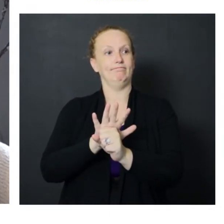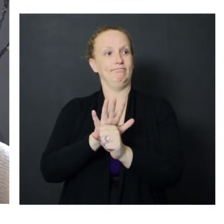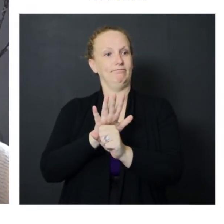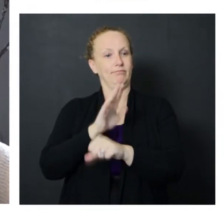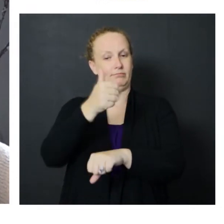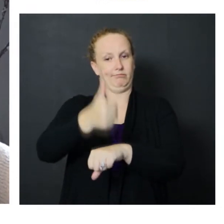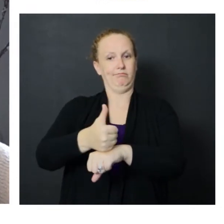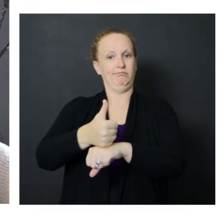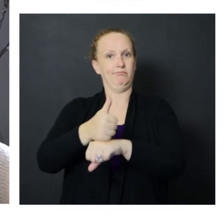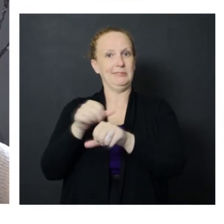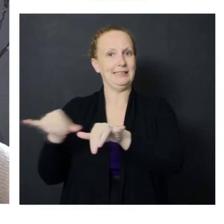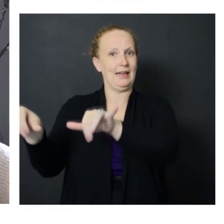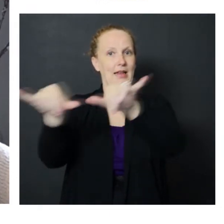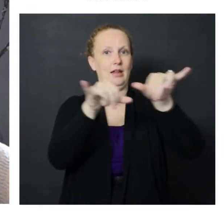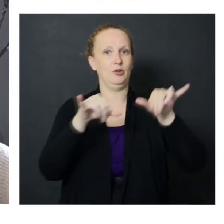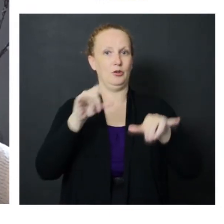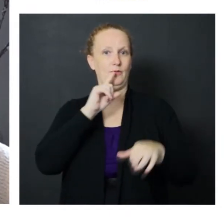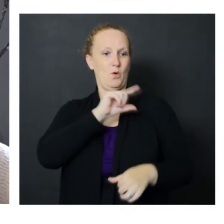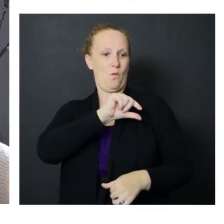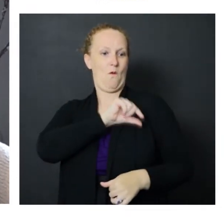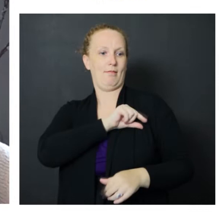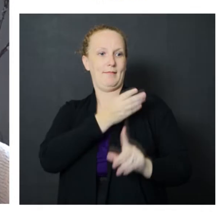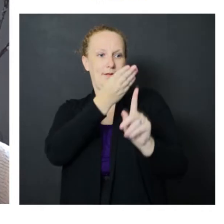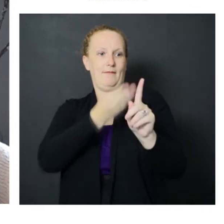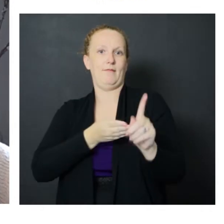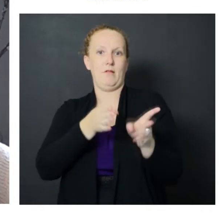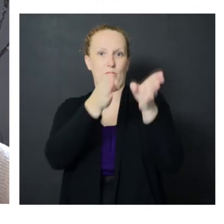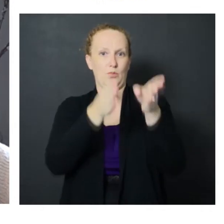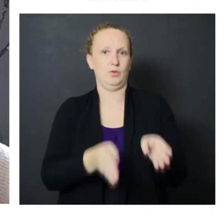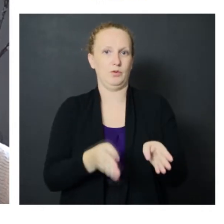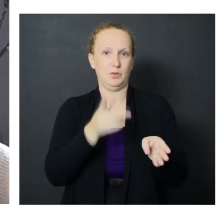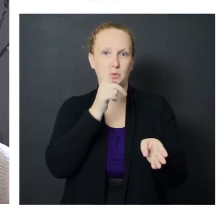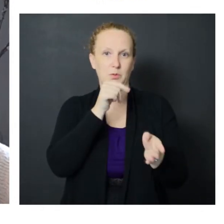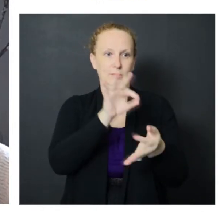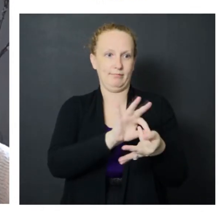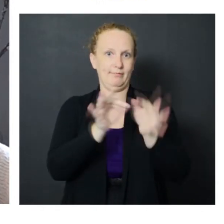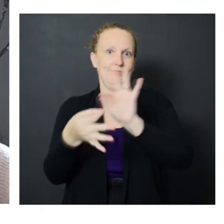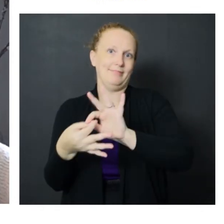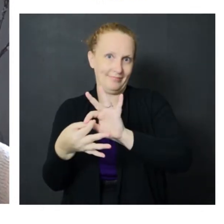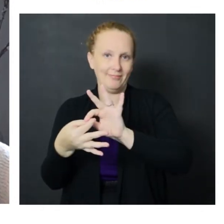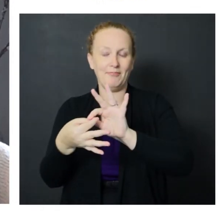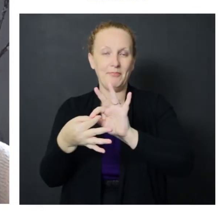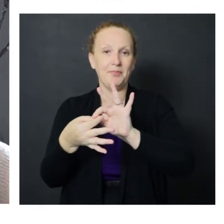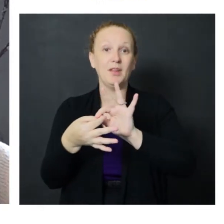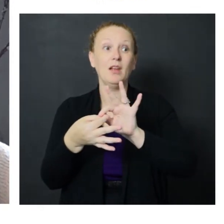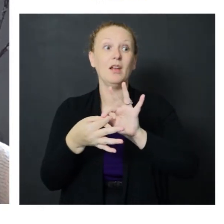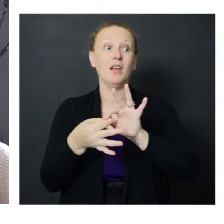interpreting, a quality performance of that individual. Yes, of course, we cannot guarantee it 100%